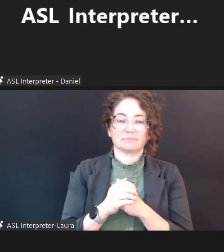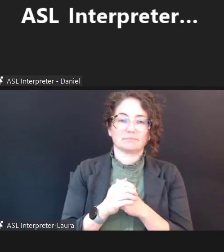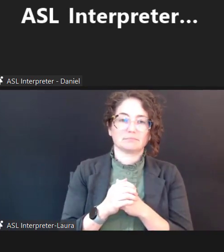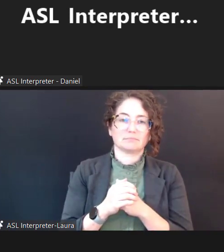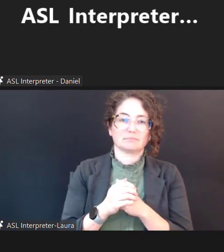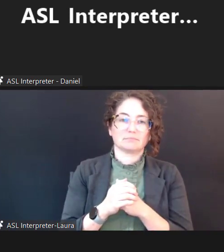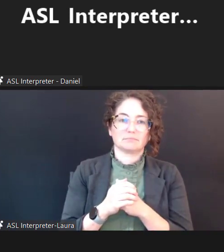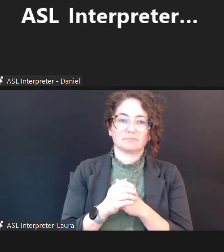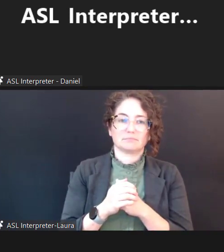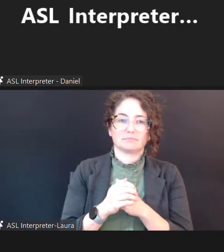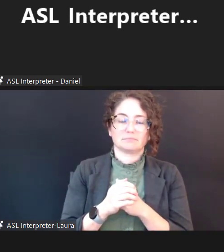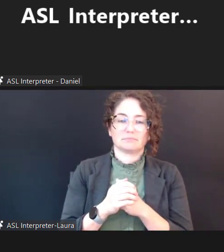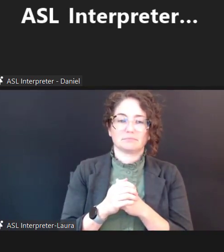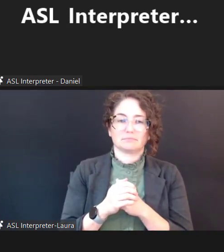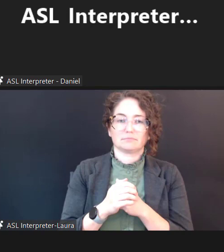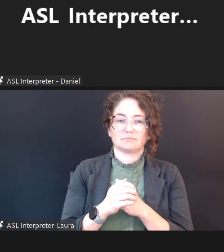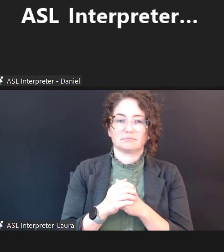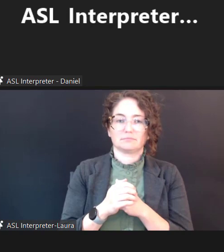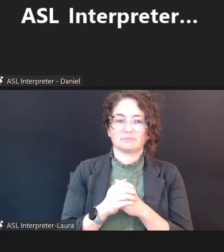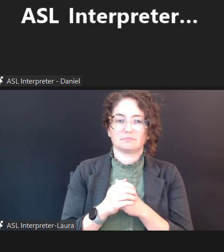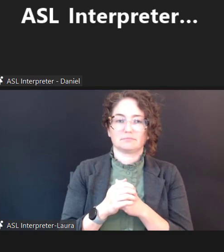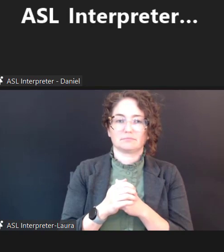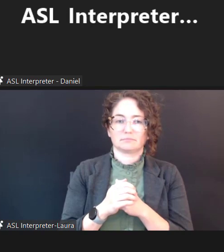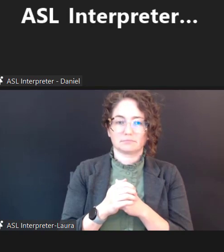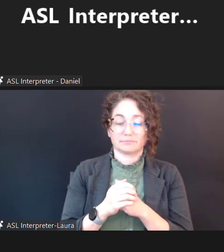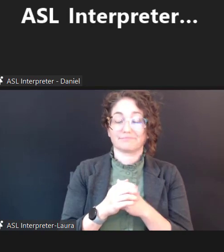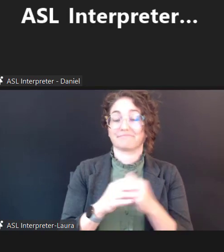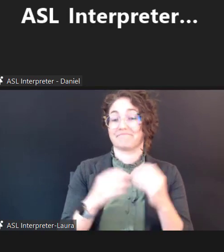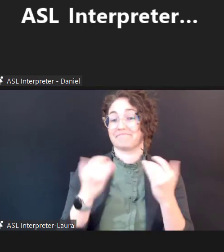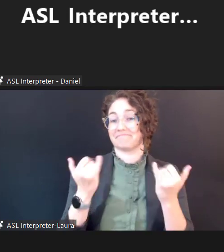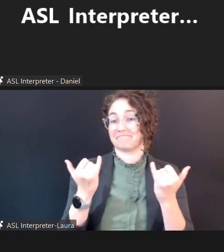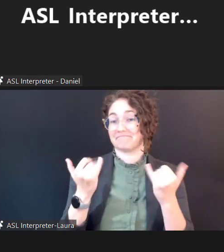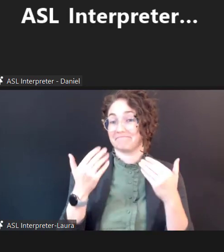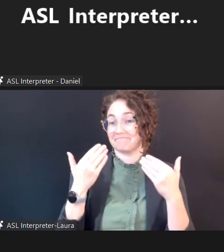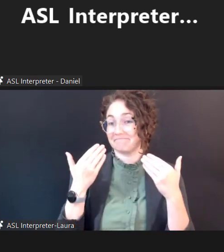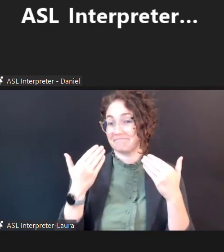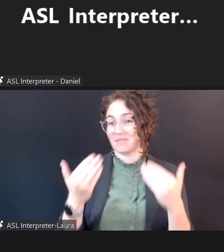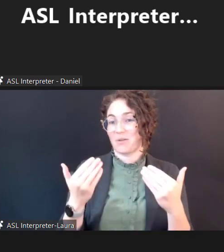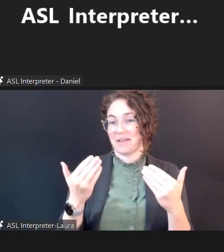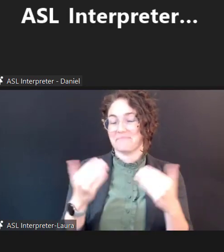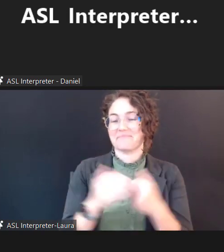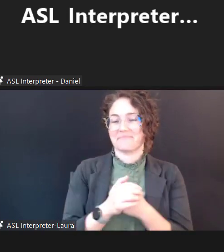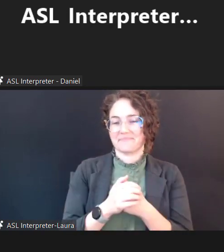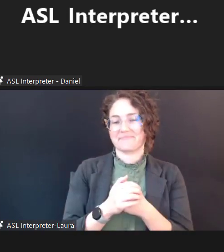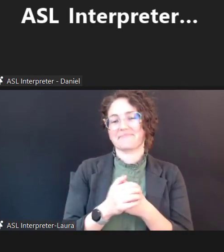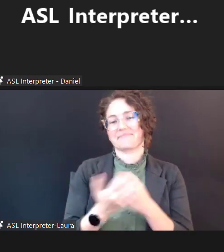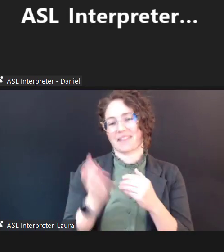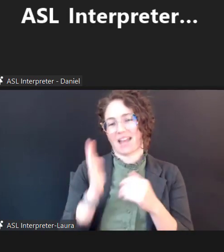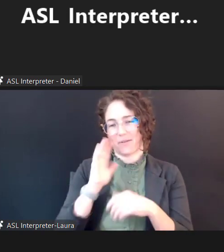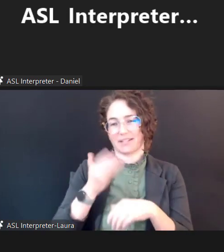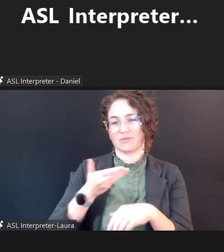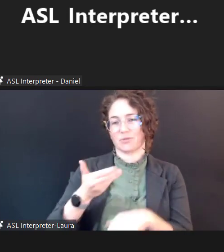So, without any other delays let's go ahead. Once again, I will My name is Will Eiserman and I am the director of the Early Childhoodintroduce myself.